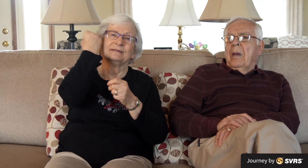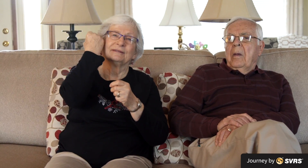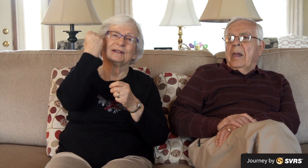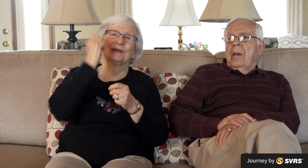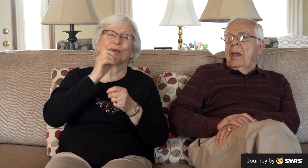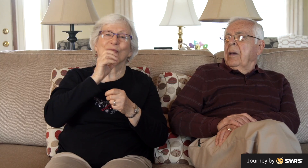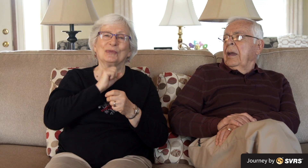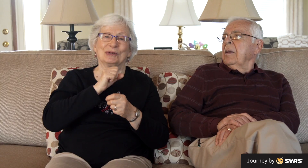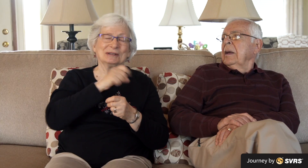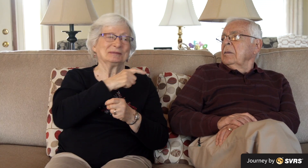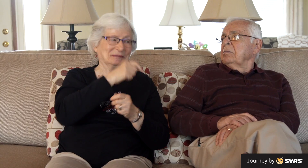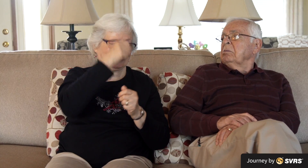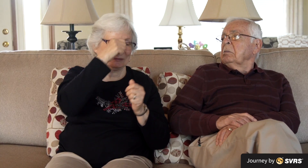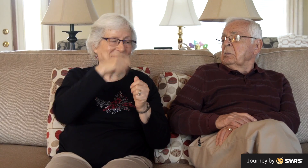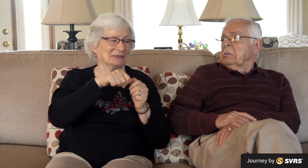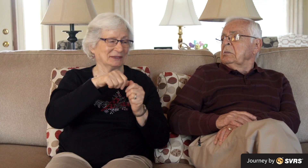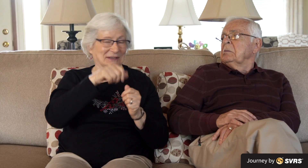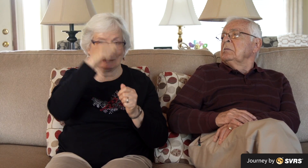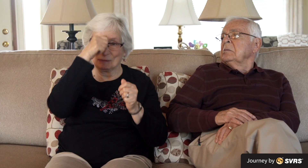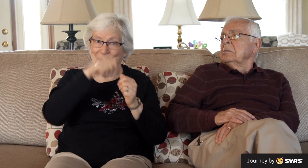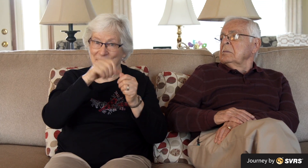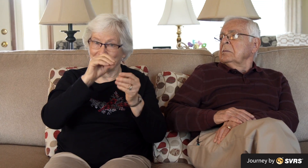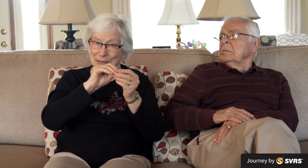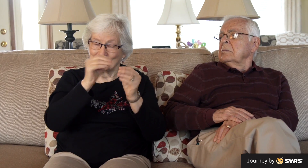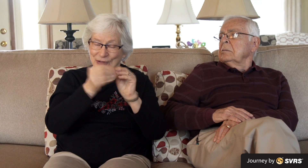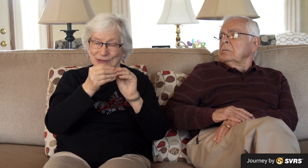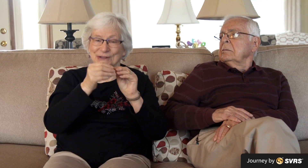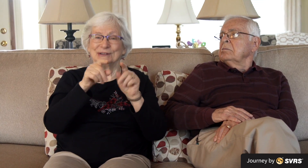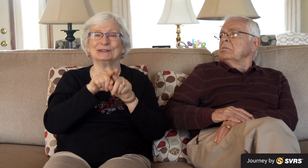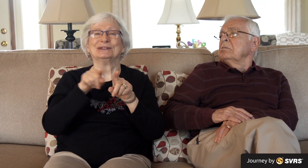I remember that, he remembers the numbers too!